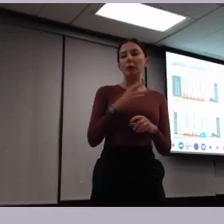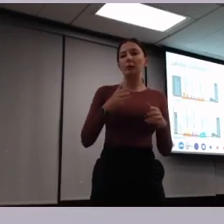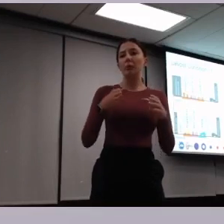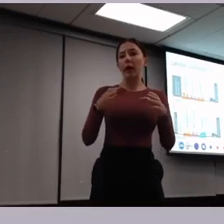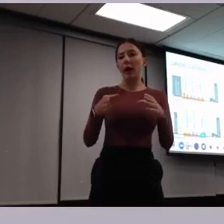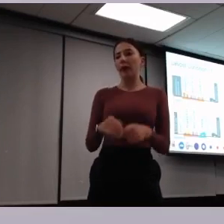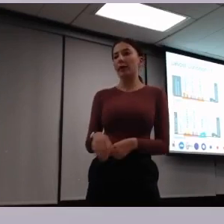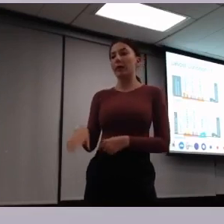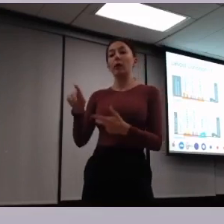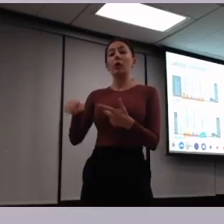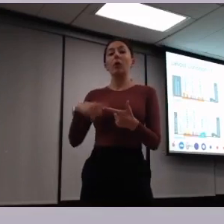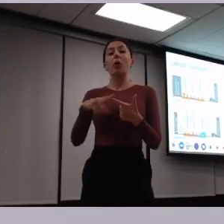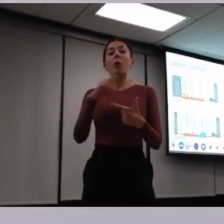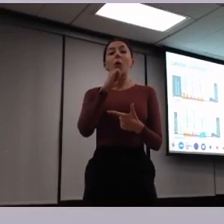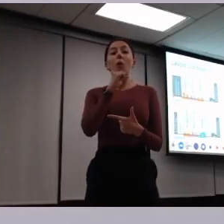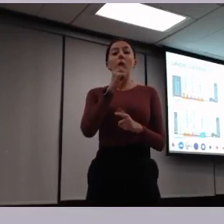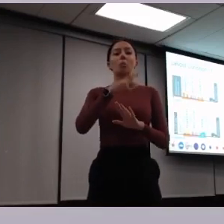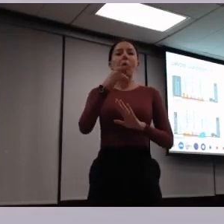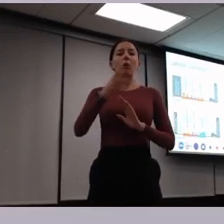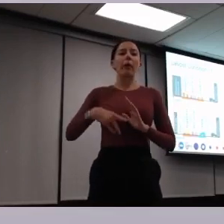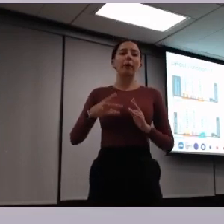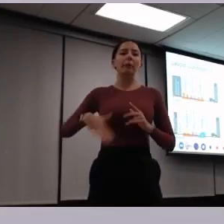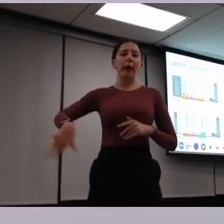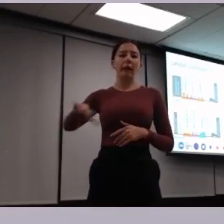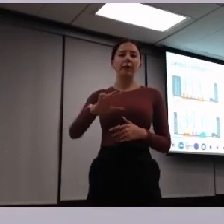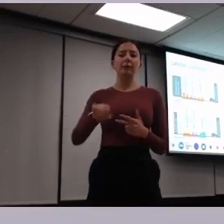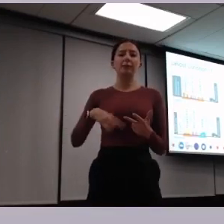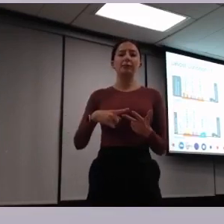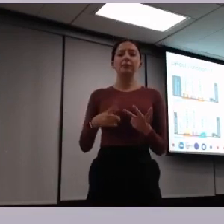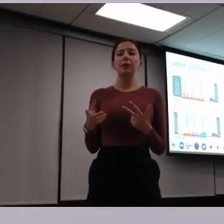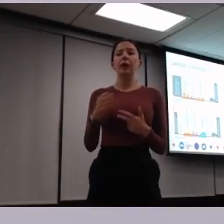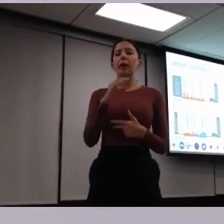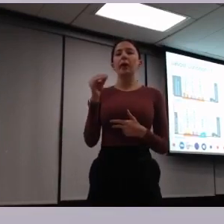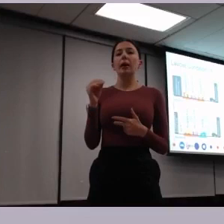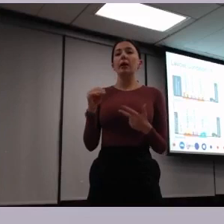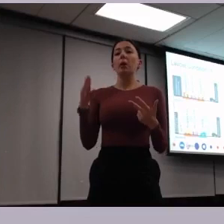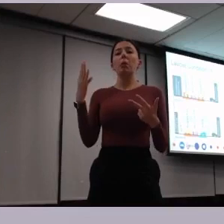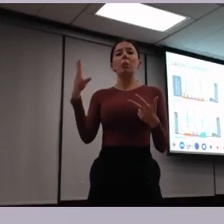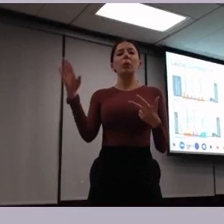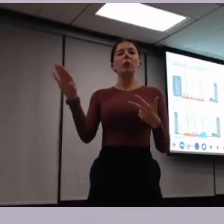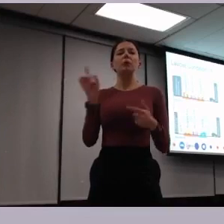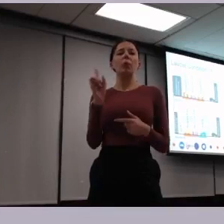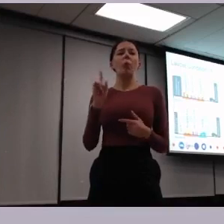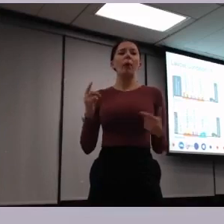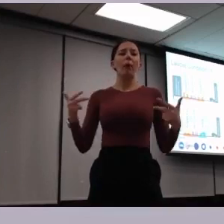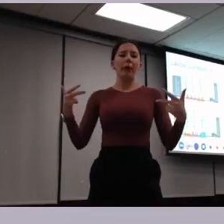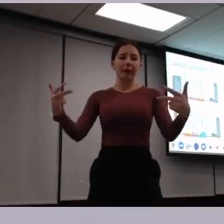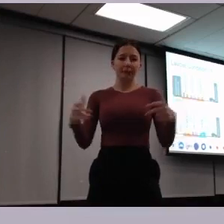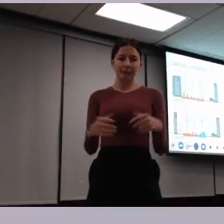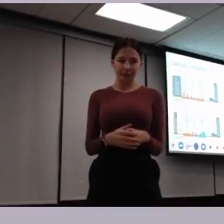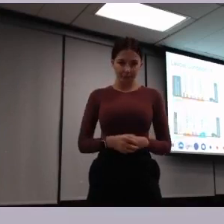The program areas and blue indicates where the parking goes.